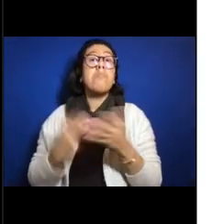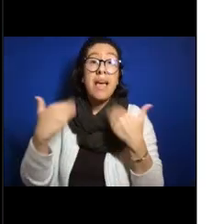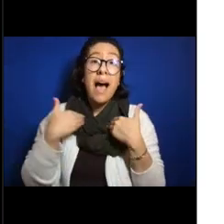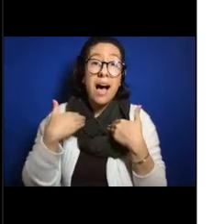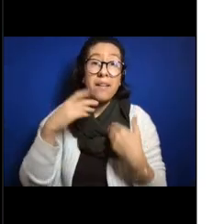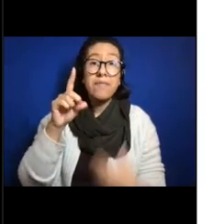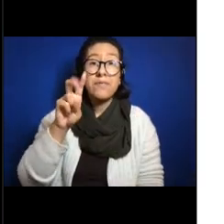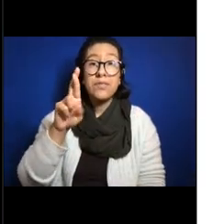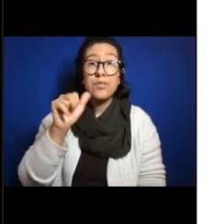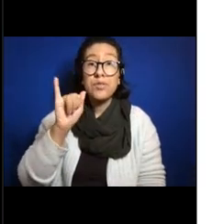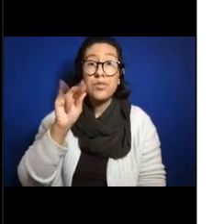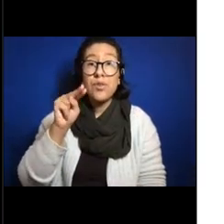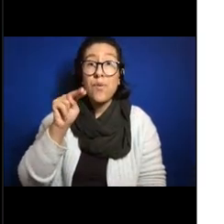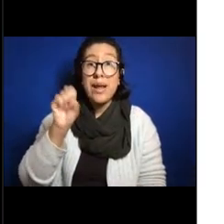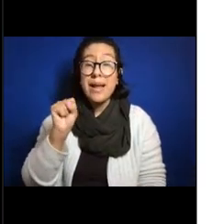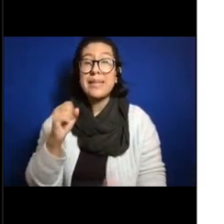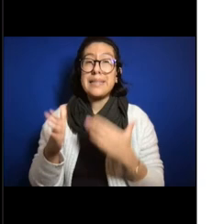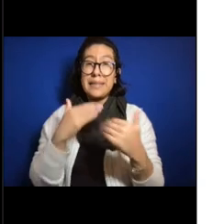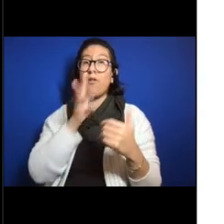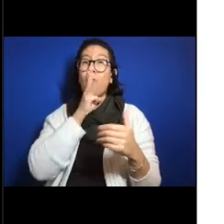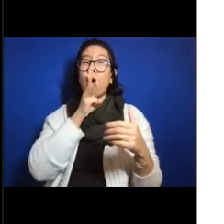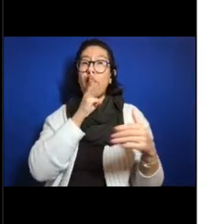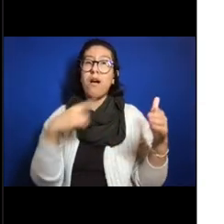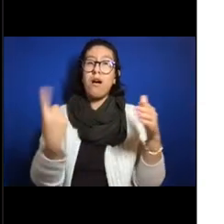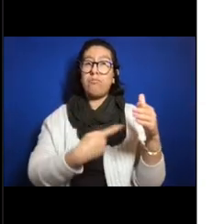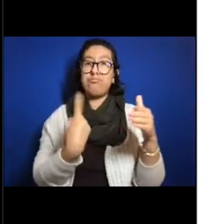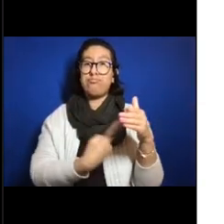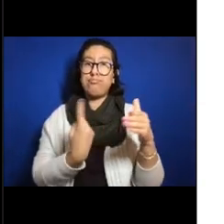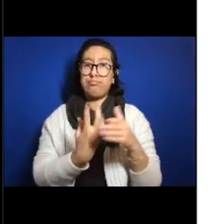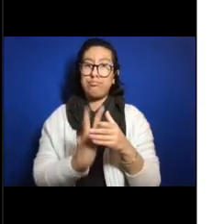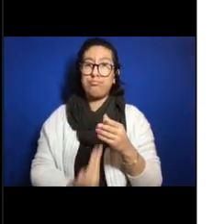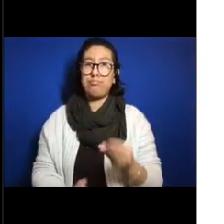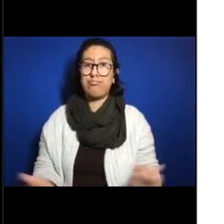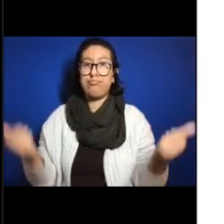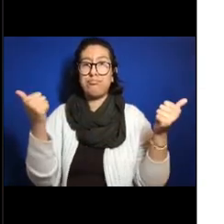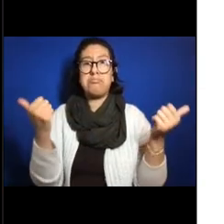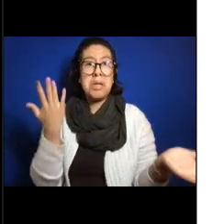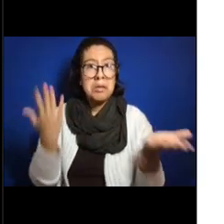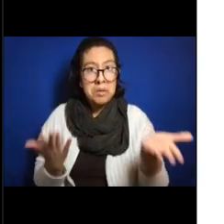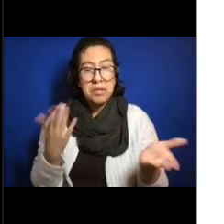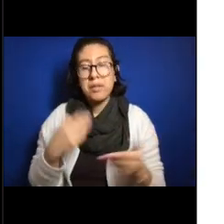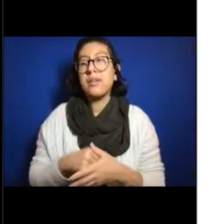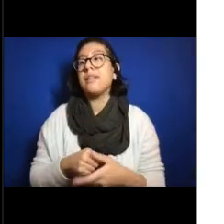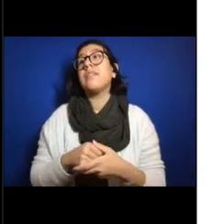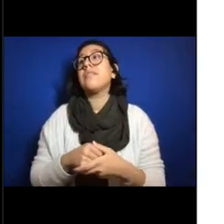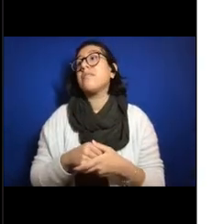Any last ideas before I hand it back to Kanesa things that you might be able to do to a building that would help it withstand a big storm?